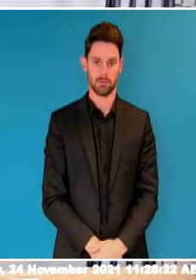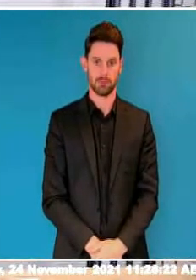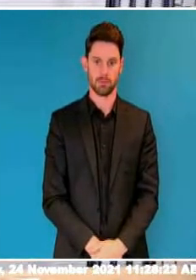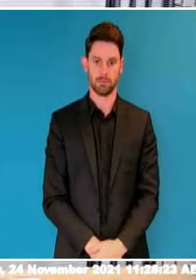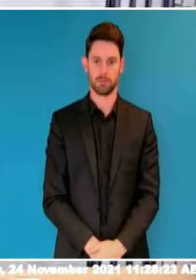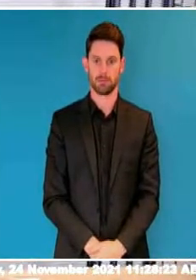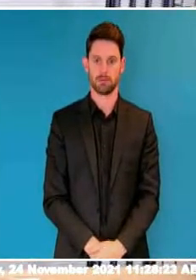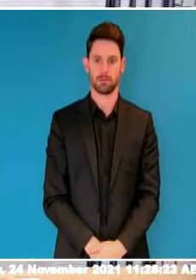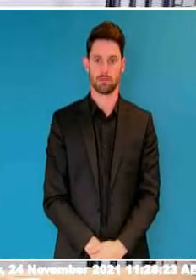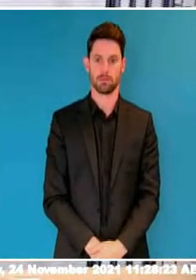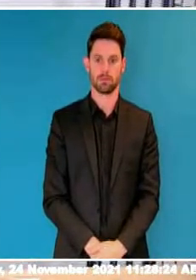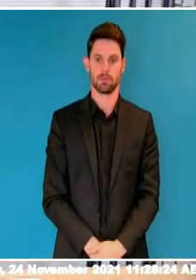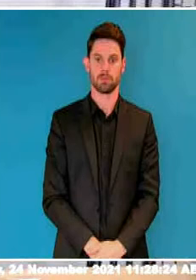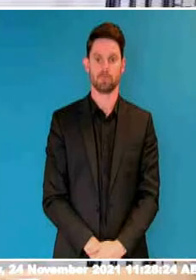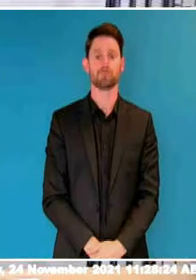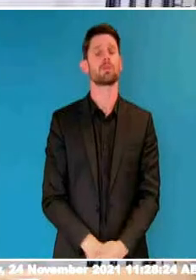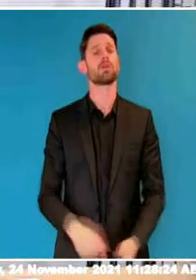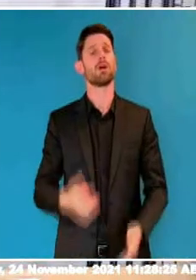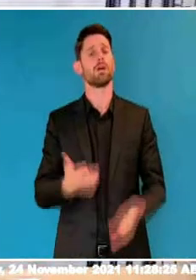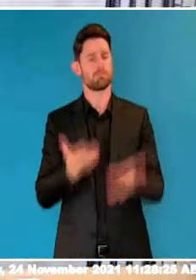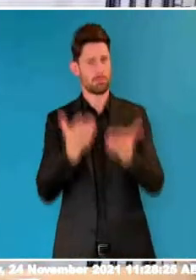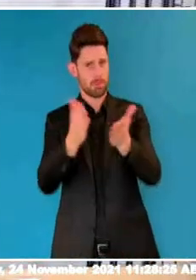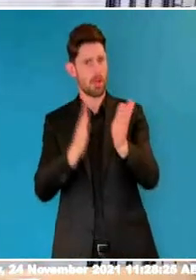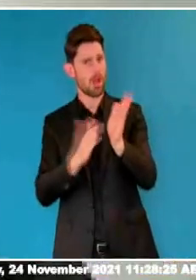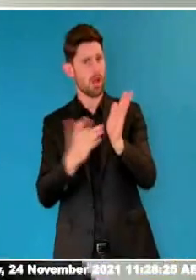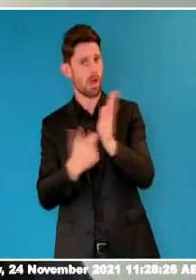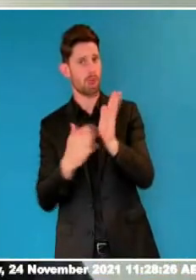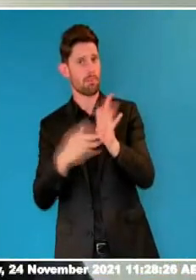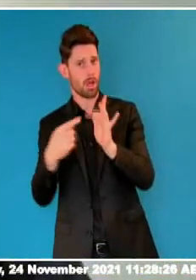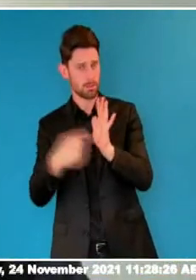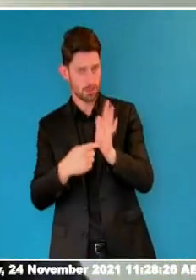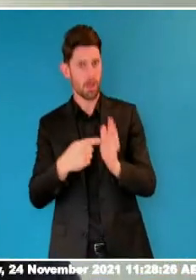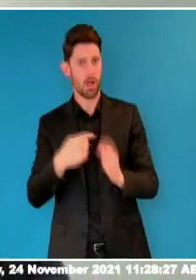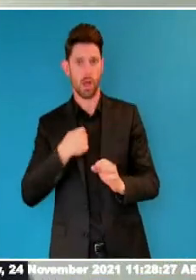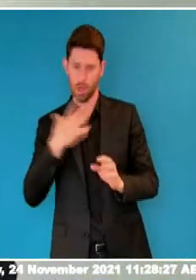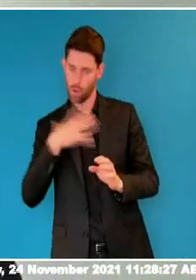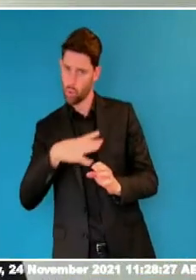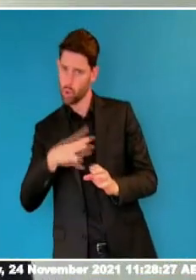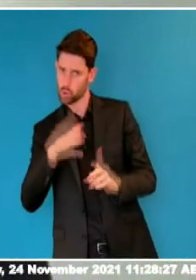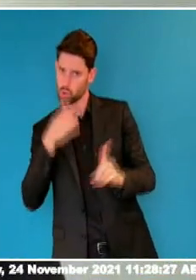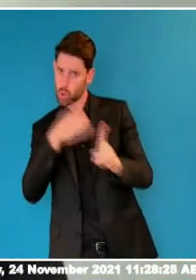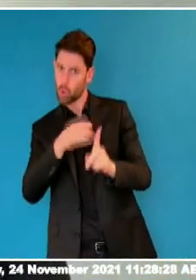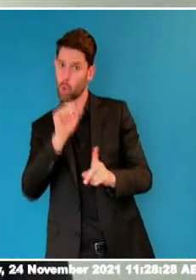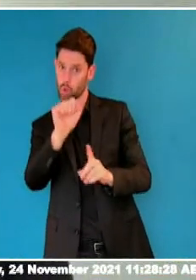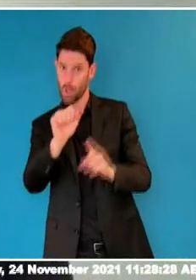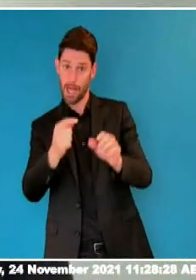Thank you. Ms Marshall, I direct your attention to the answers given by you to